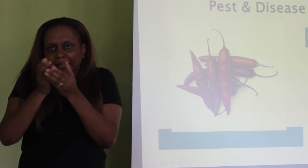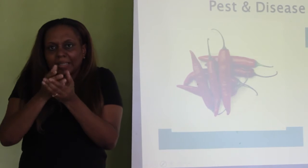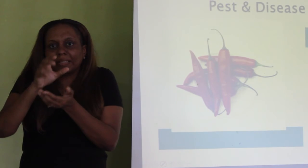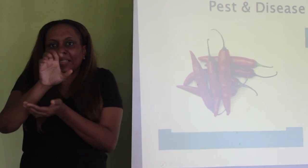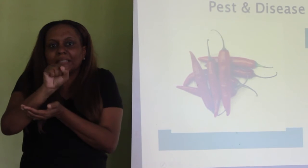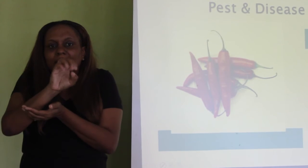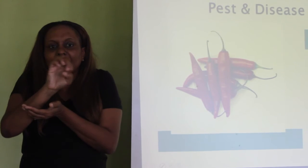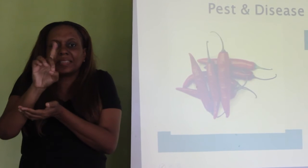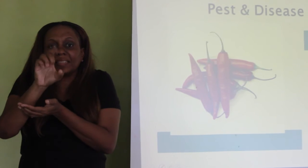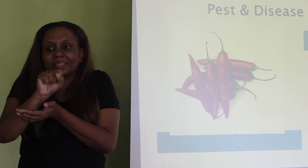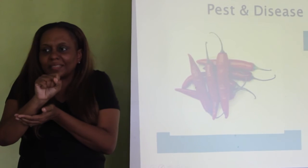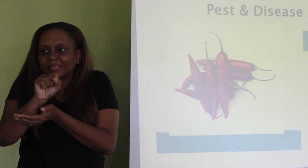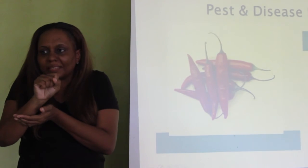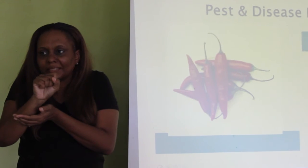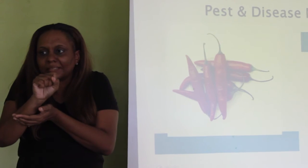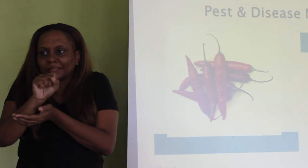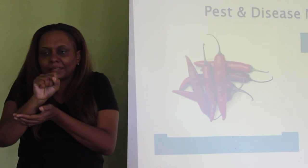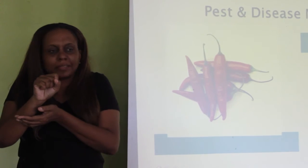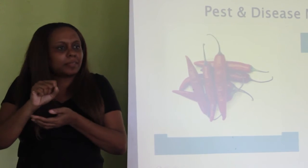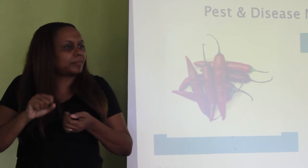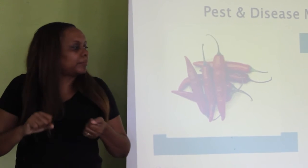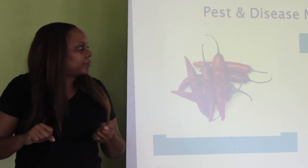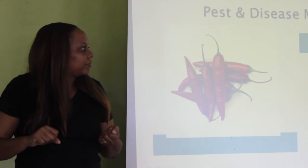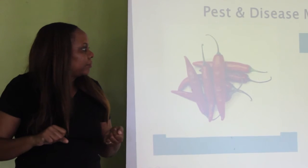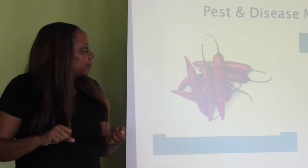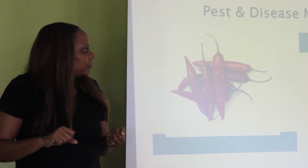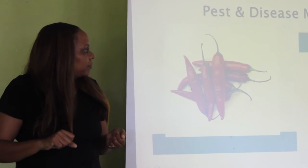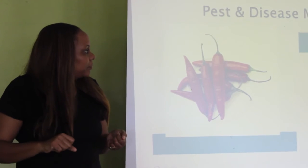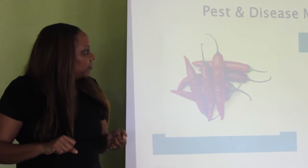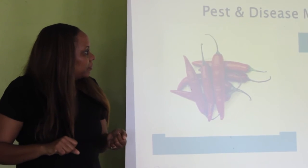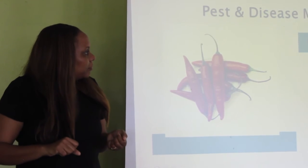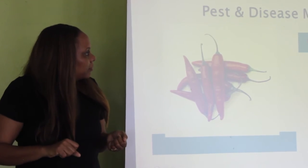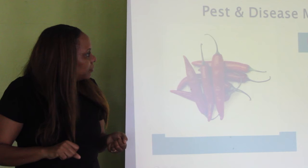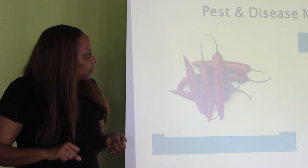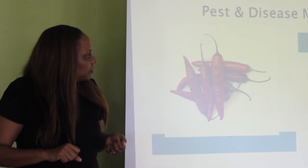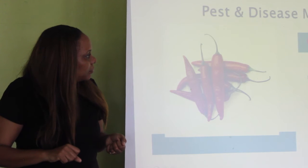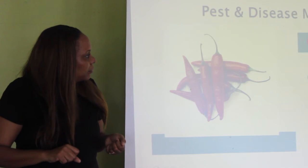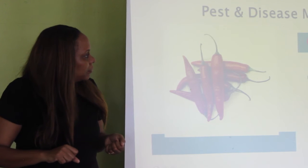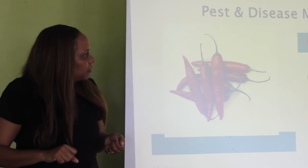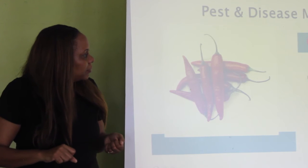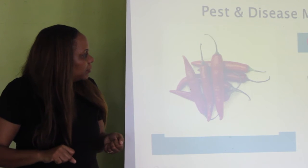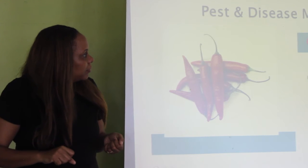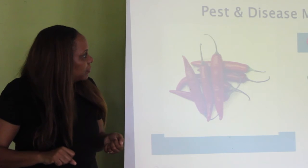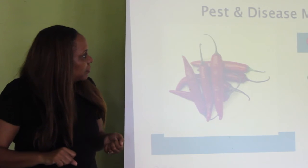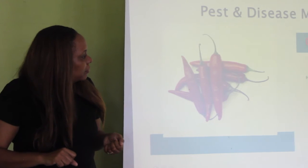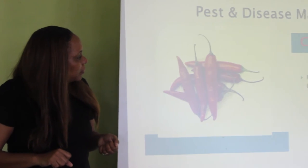seeds of the pepper that gives it the culture and then it spins you can spray against airface floods